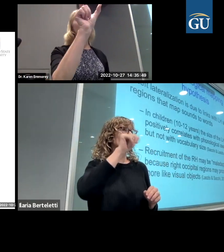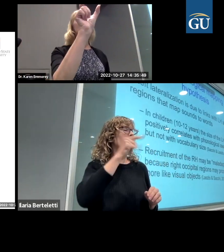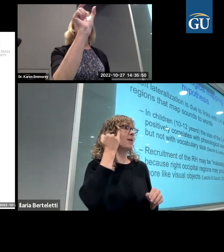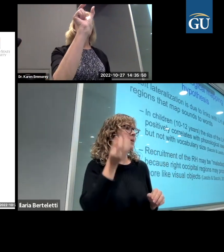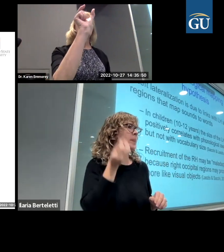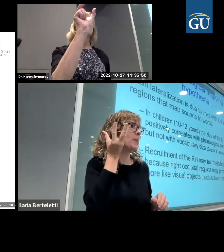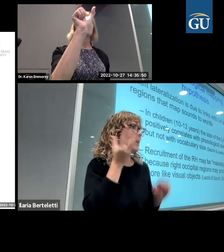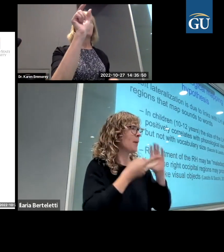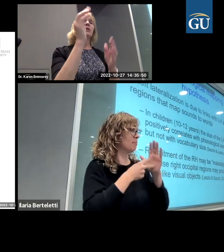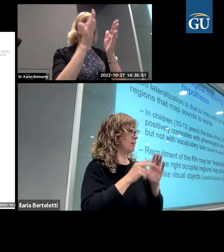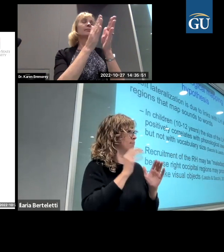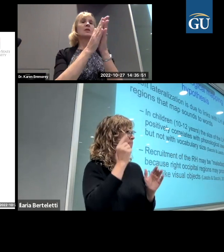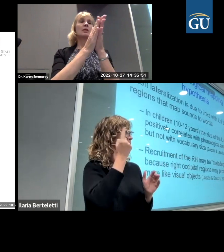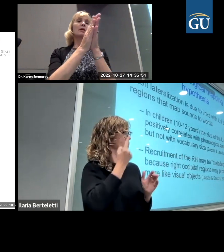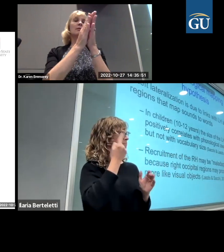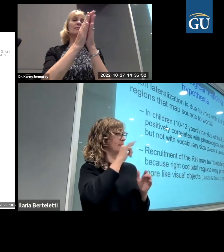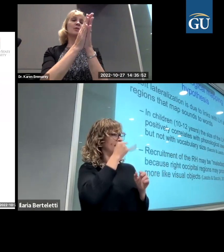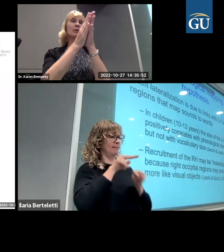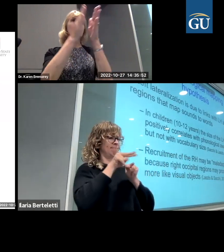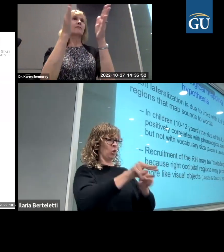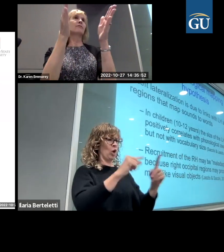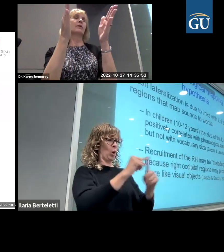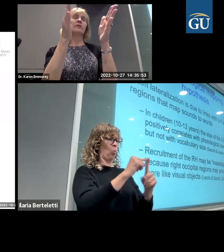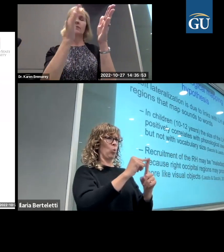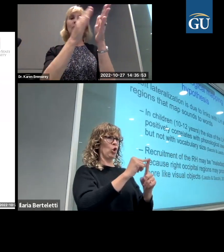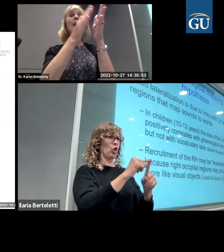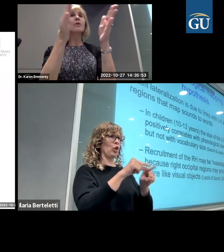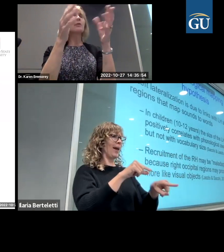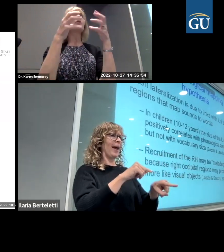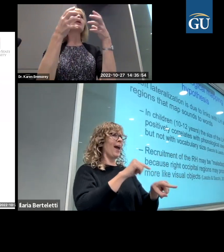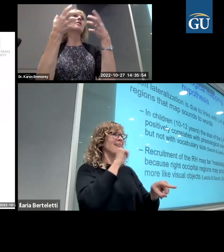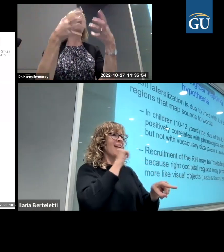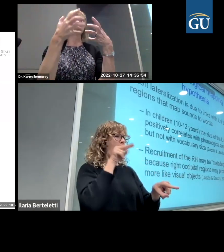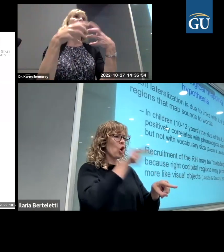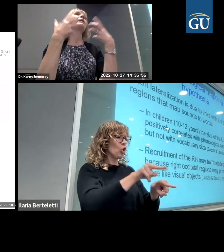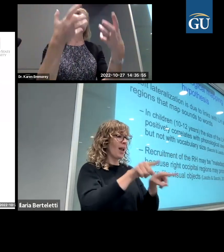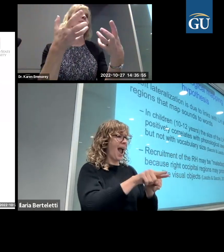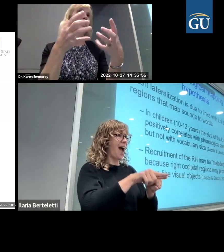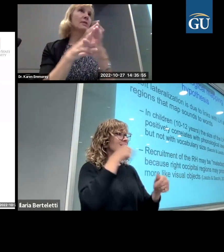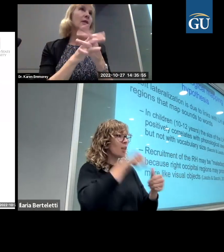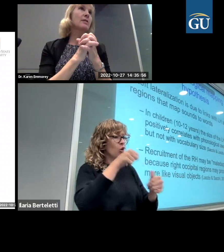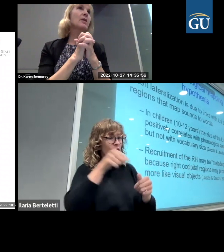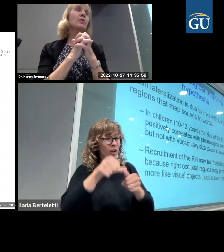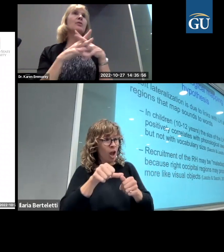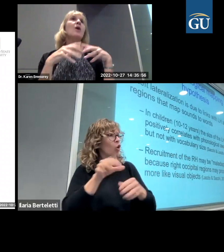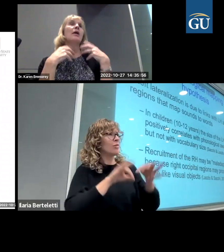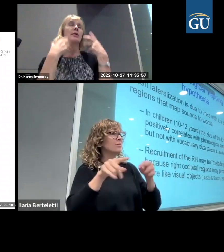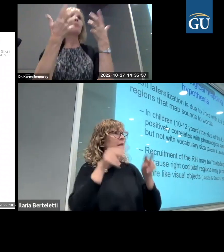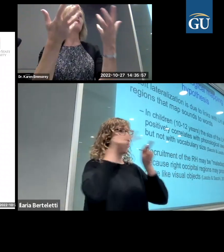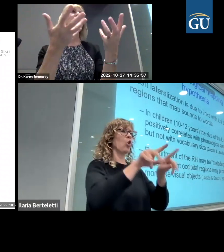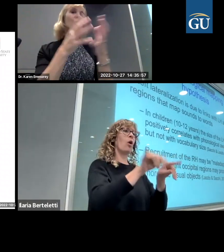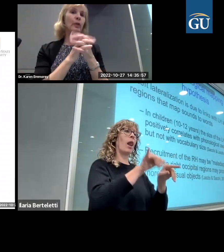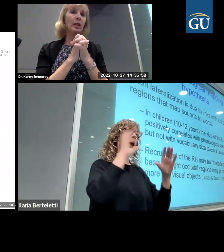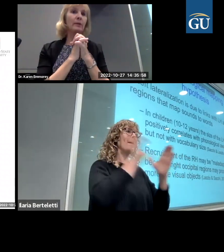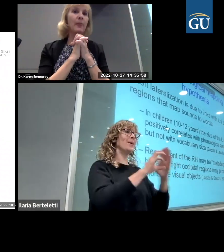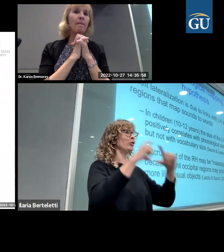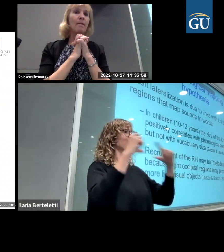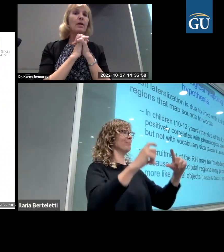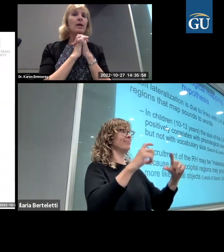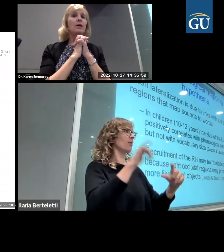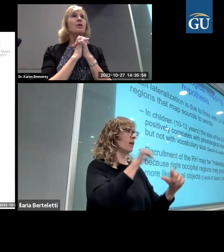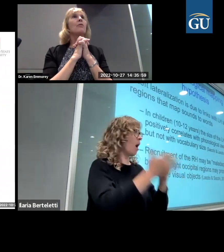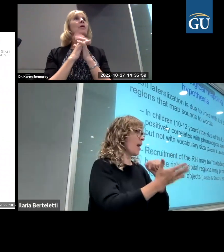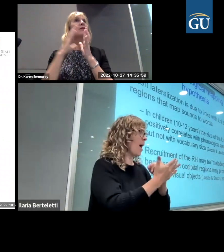So this is the suggestion that you get this shift to the left hemisphere as you increase your biological awareness, and you decrease your reliance on the right hemisphere picture processing.